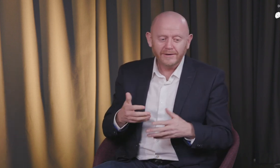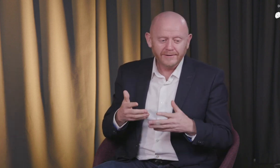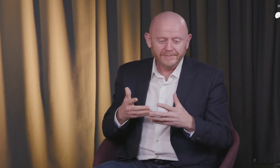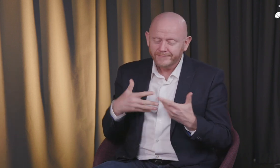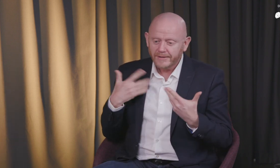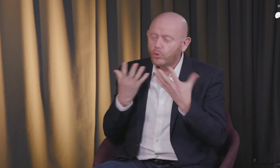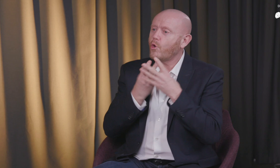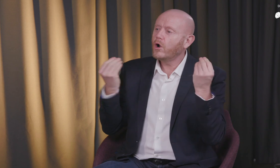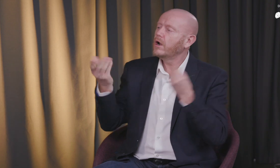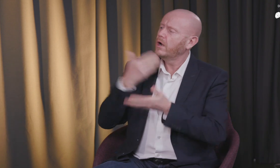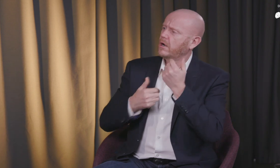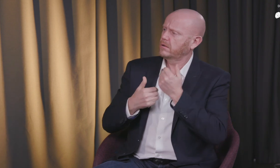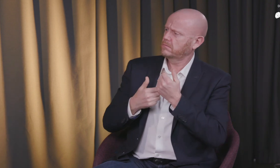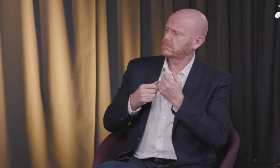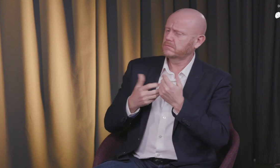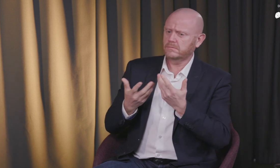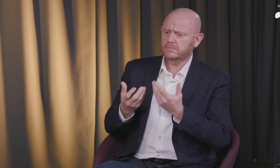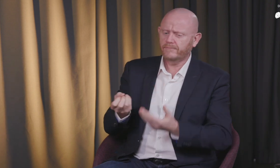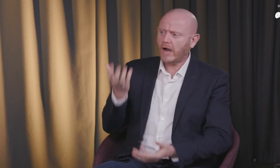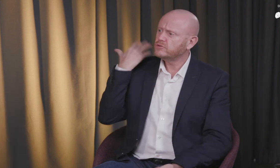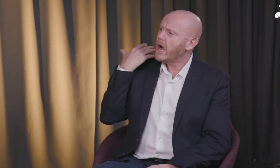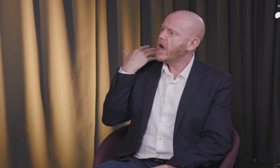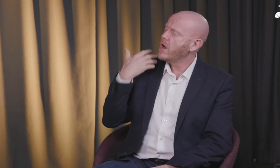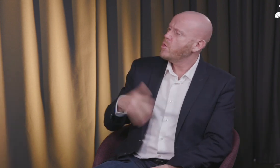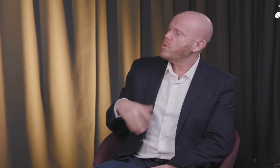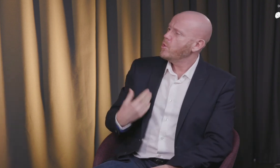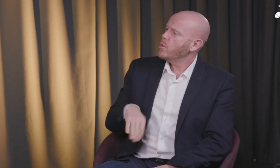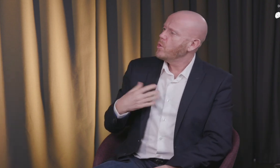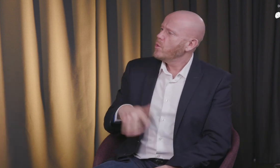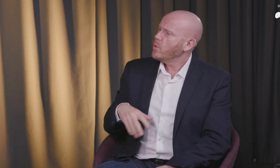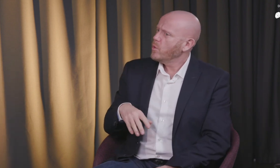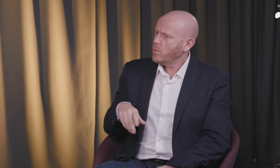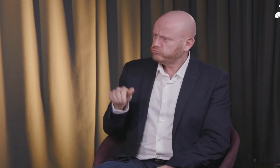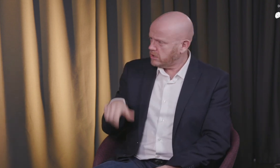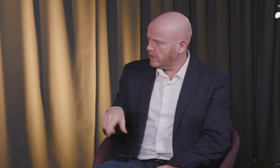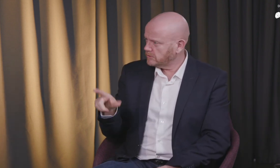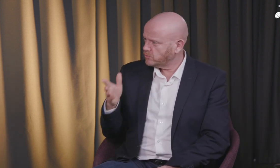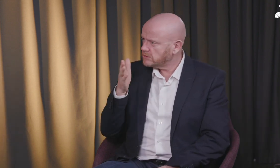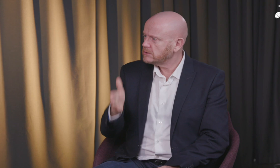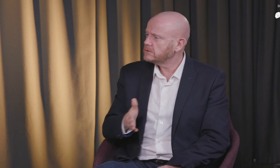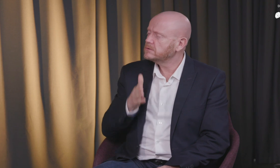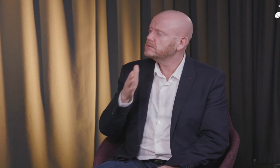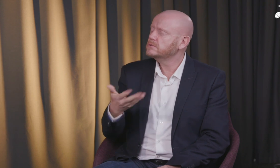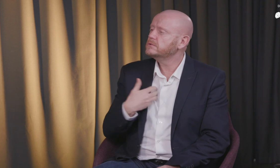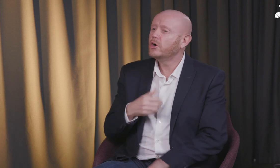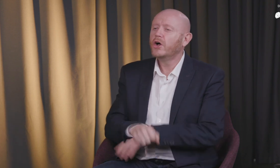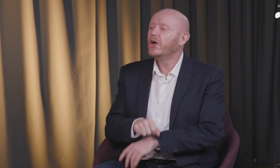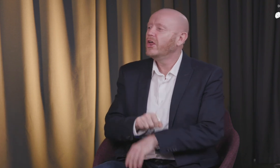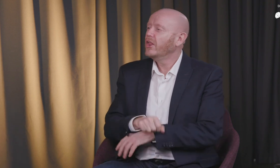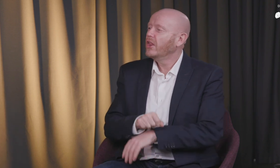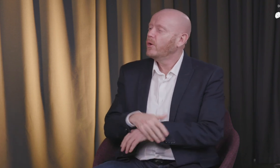Those memories were just gone, but with you telling me about everything I’m having flashbacks. You’re right, I’ve been going for years and not taken note of it.